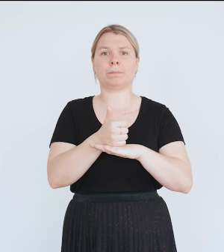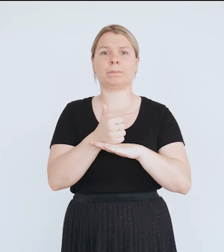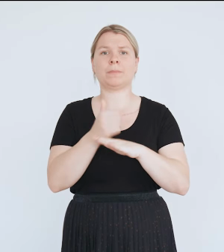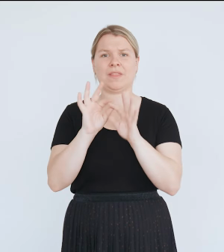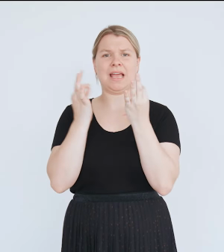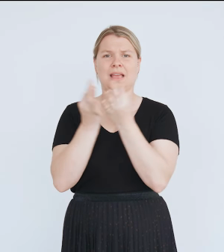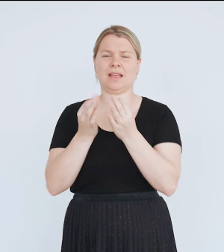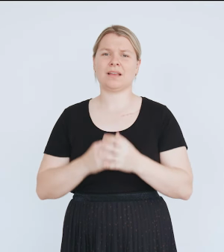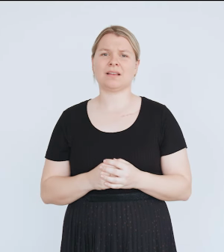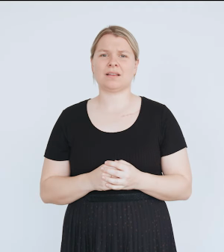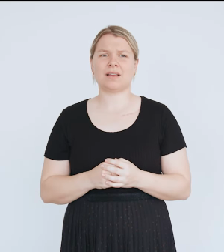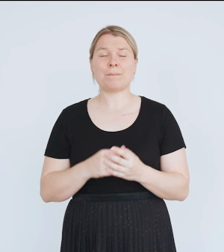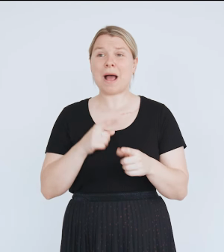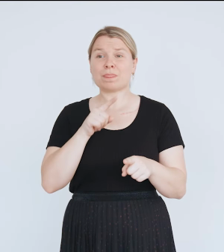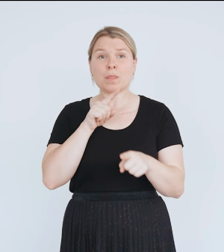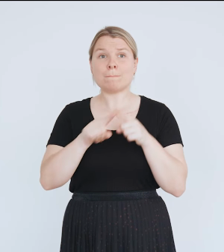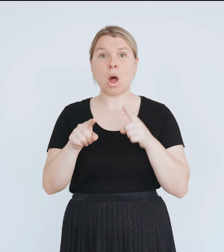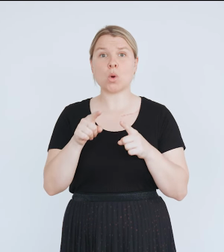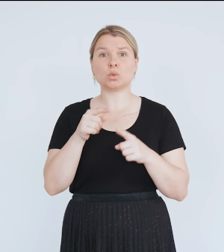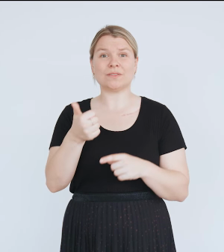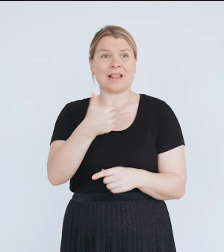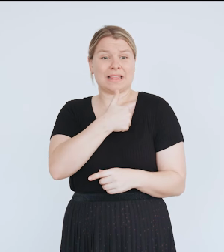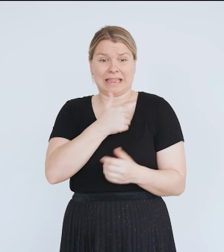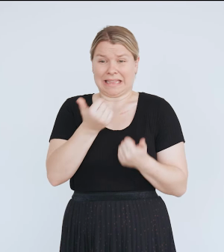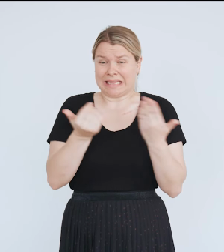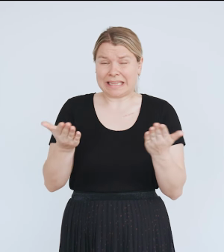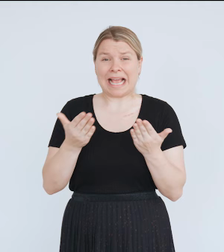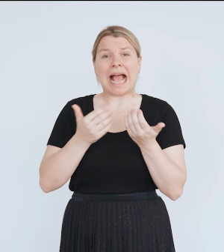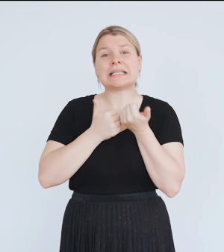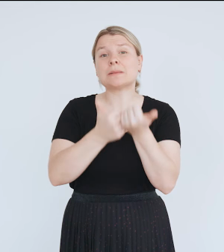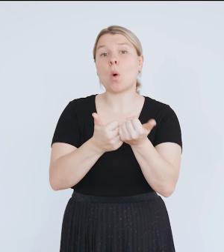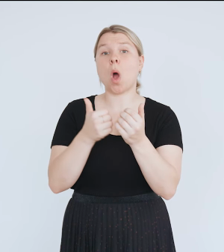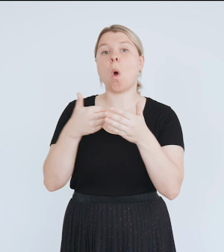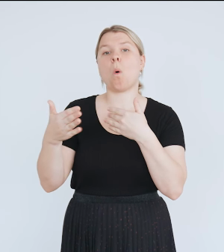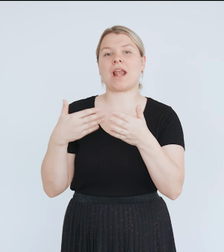I guess the most effective philanthropic support is organisational support.